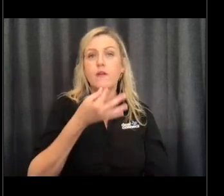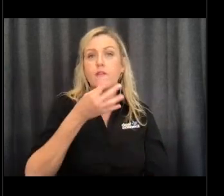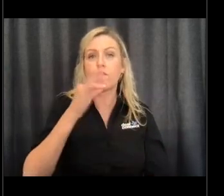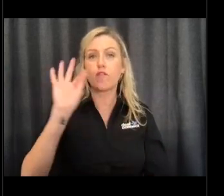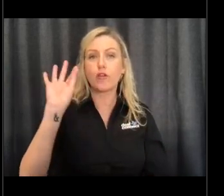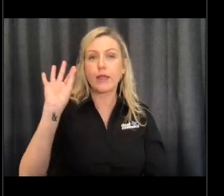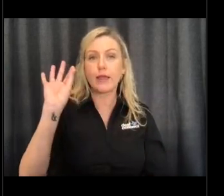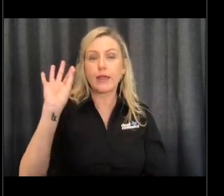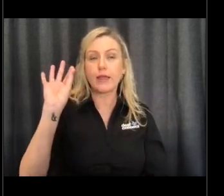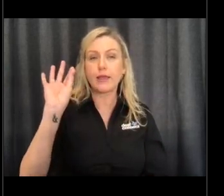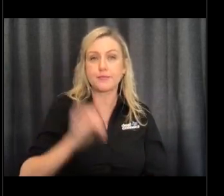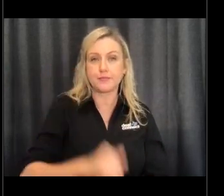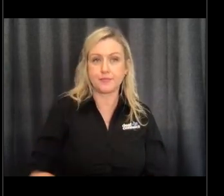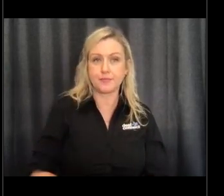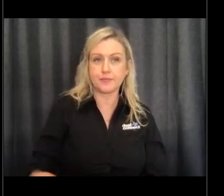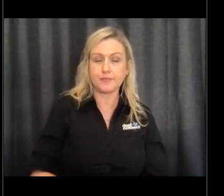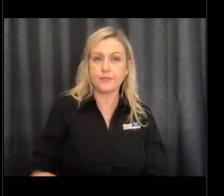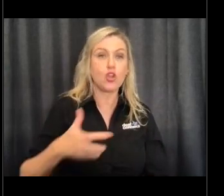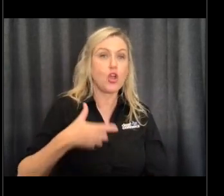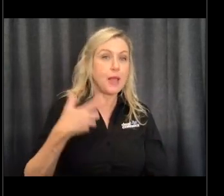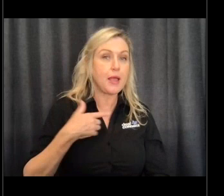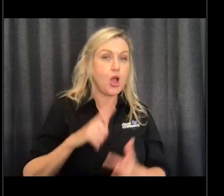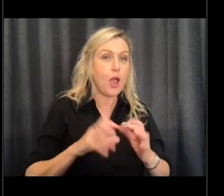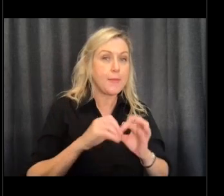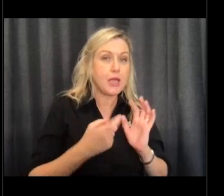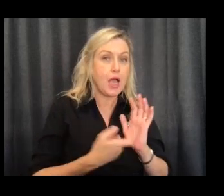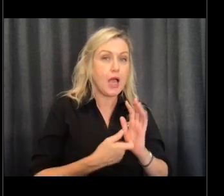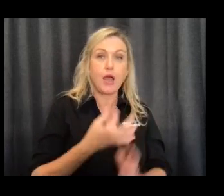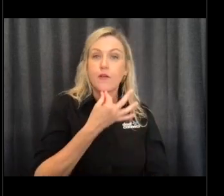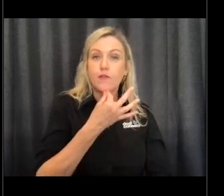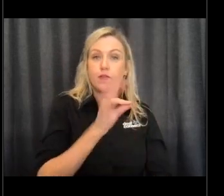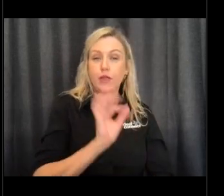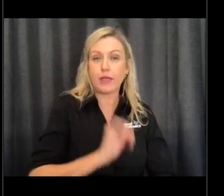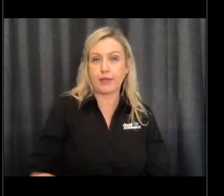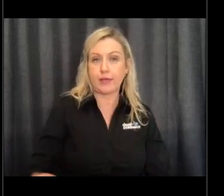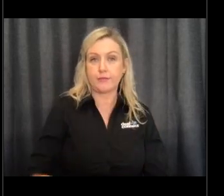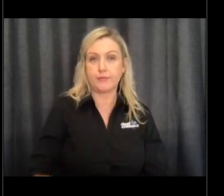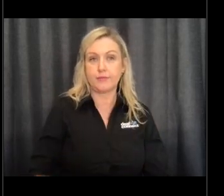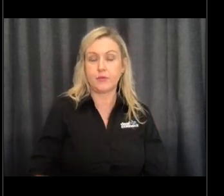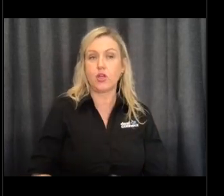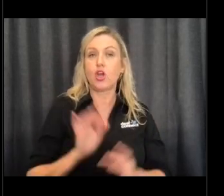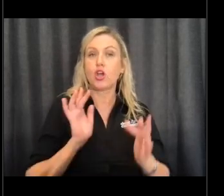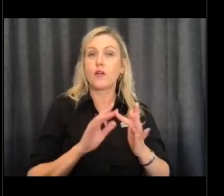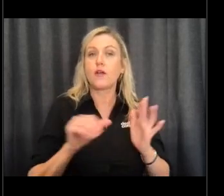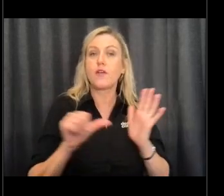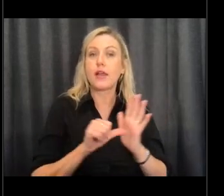It's free to complain to IDR and it's free to contact the Australian complaints authority.